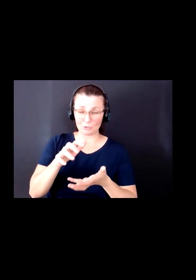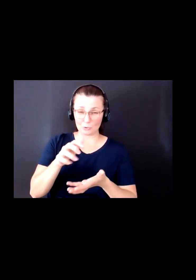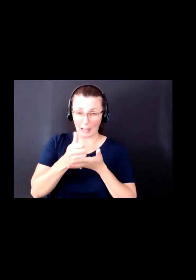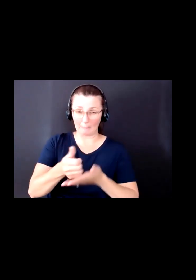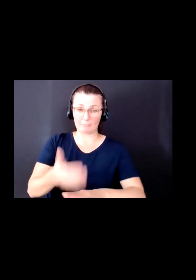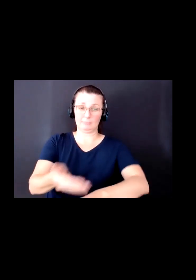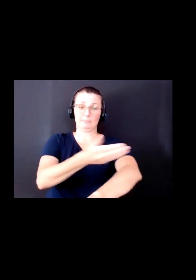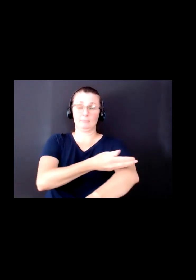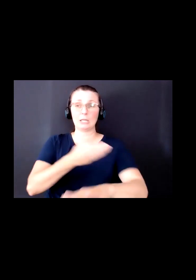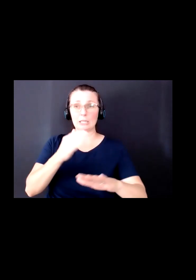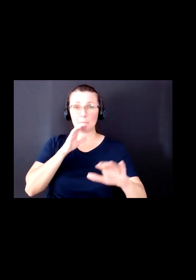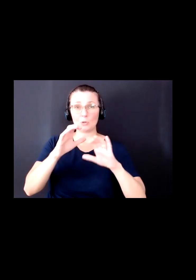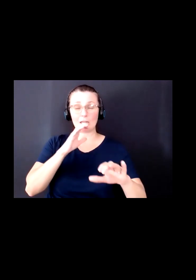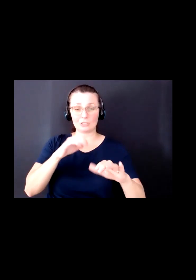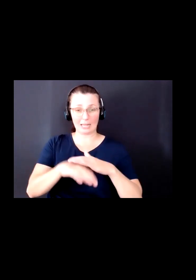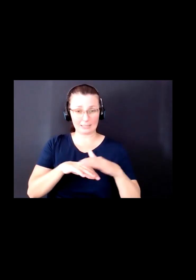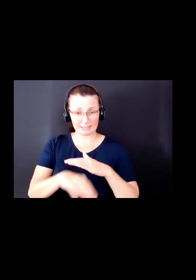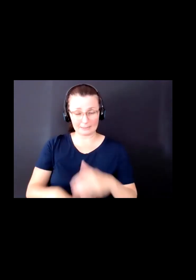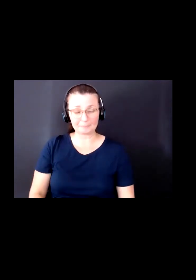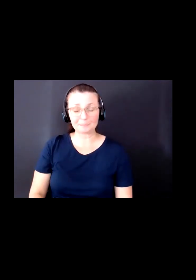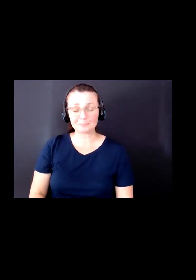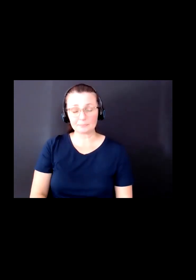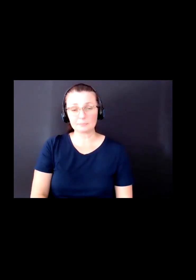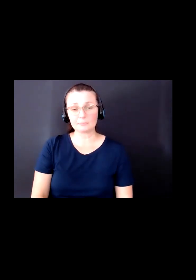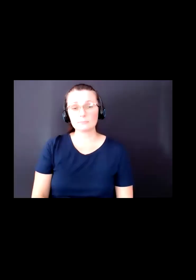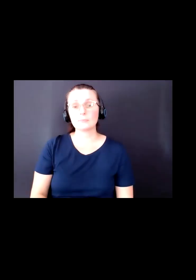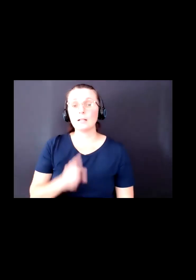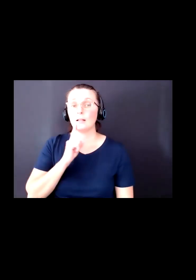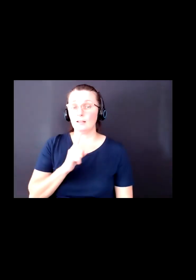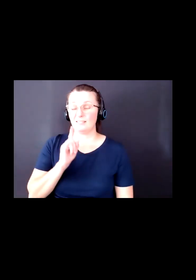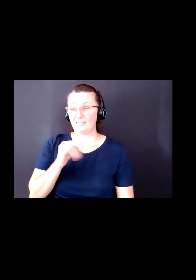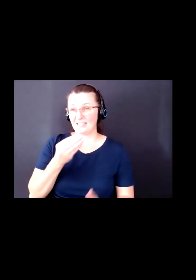grant -- I'm sorry, the grant has funded a braille printer for a